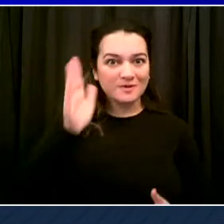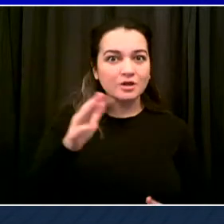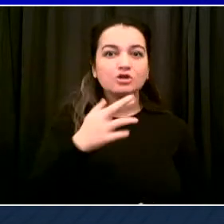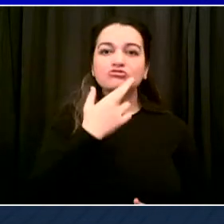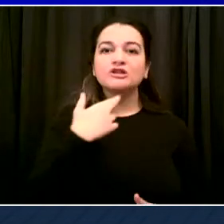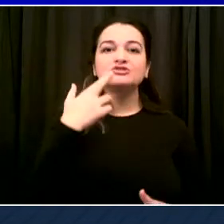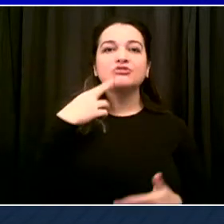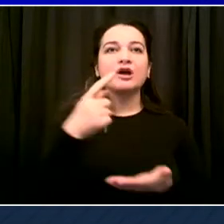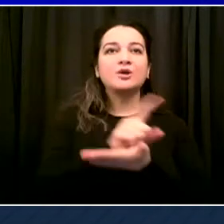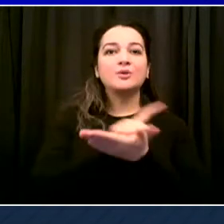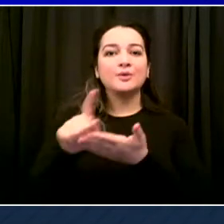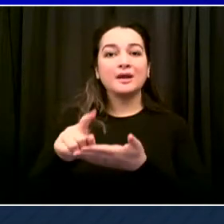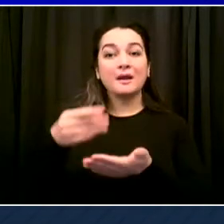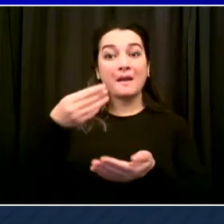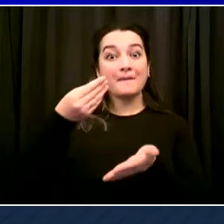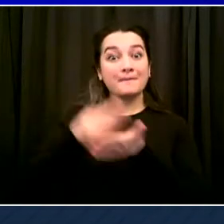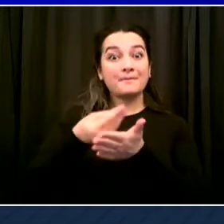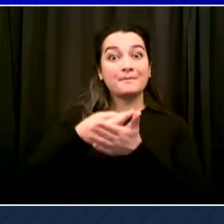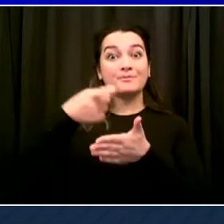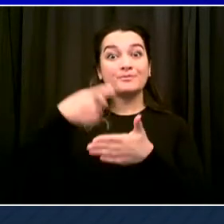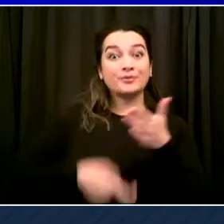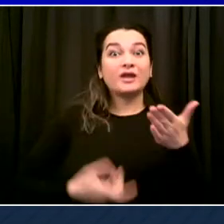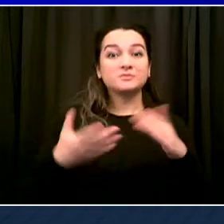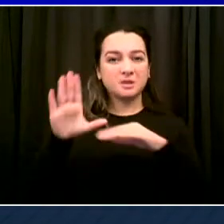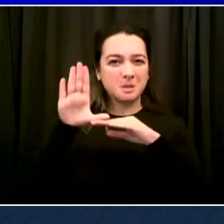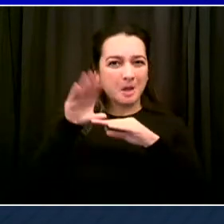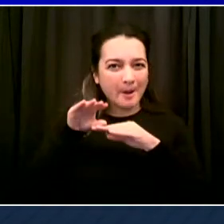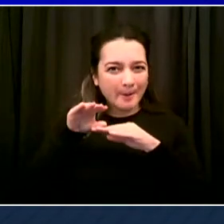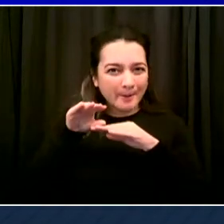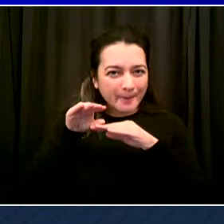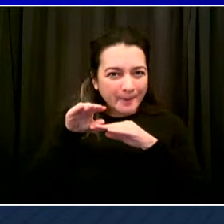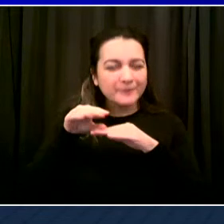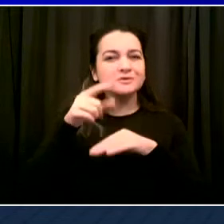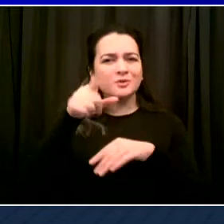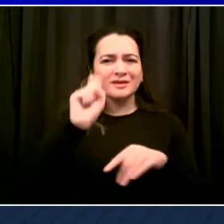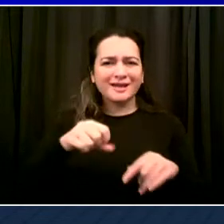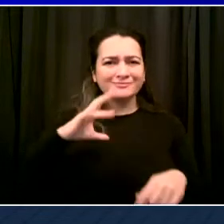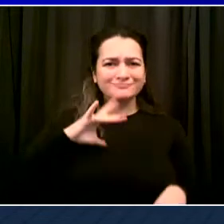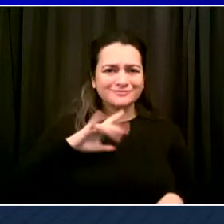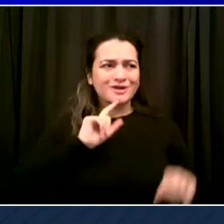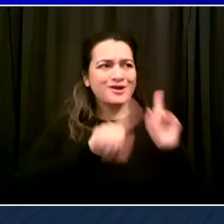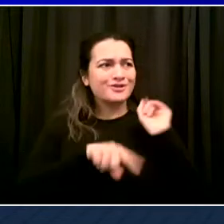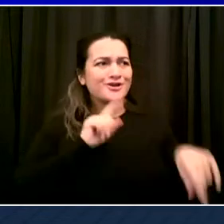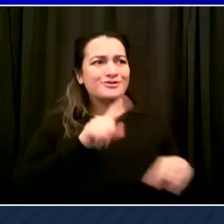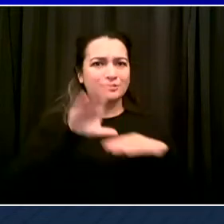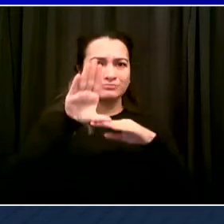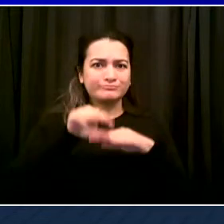ESTABLISHMENT. I WAS OVER THERE SOMEWHERE IN